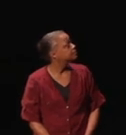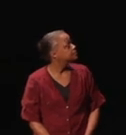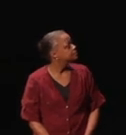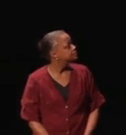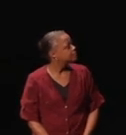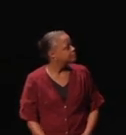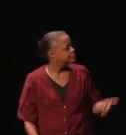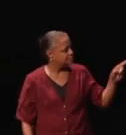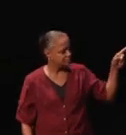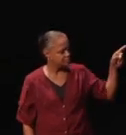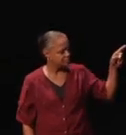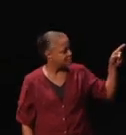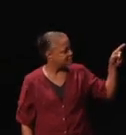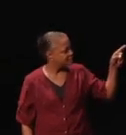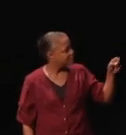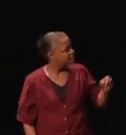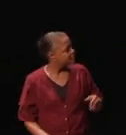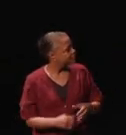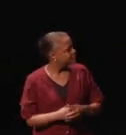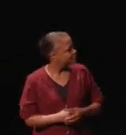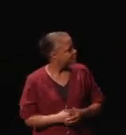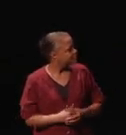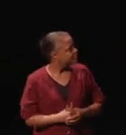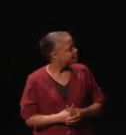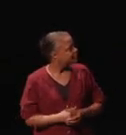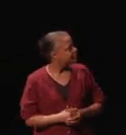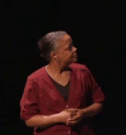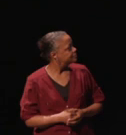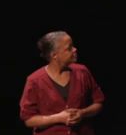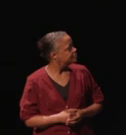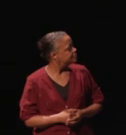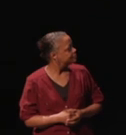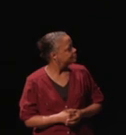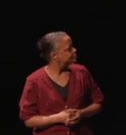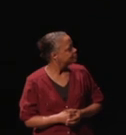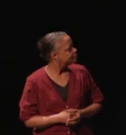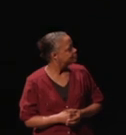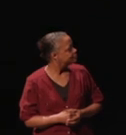Our purport is to share information and ideas.